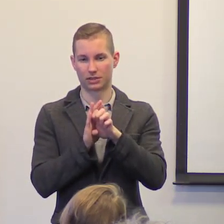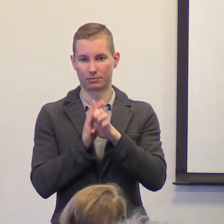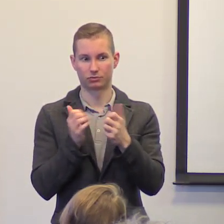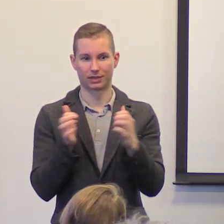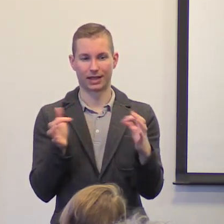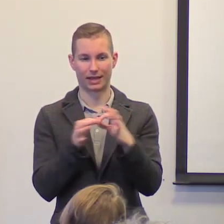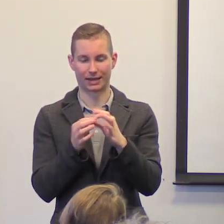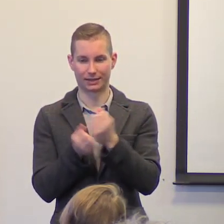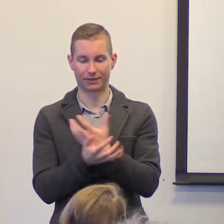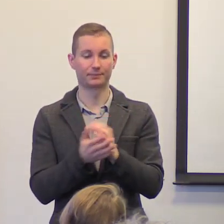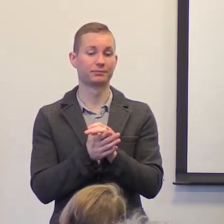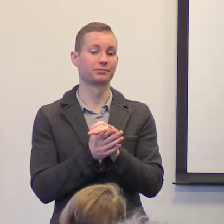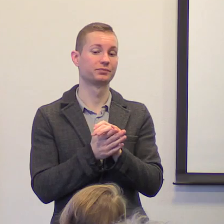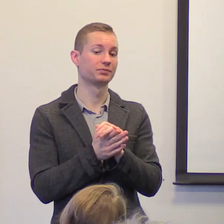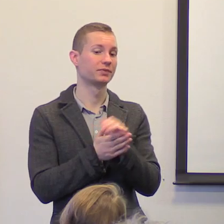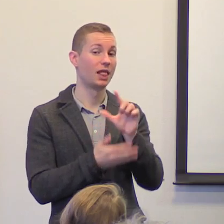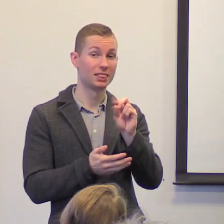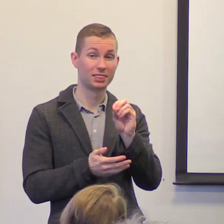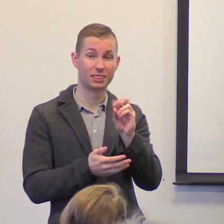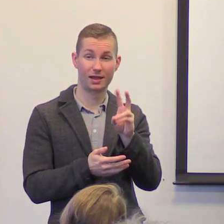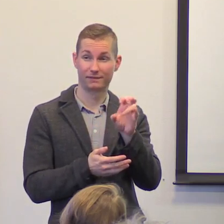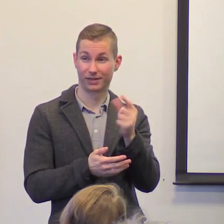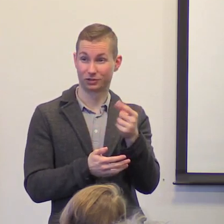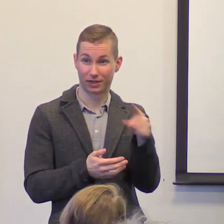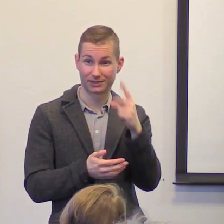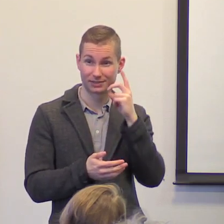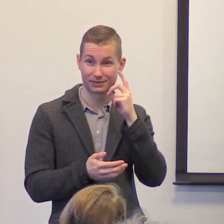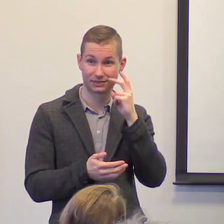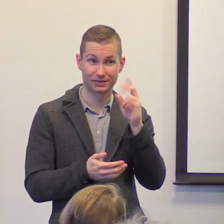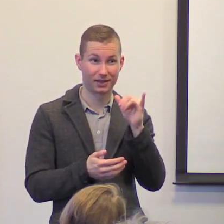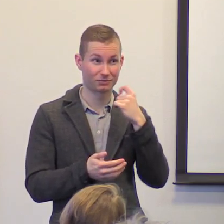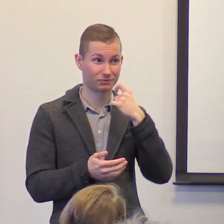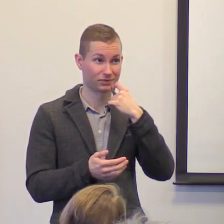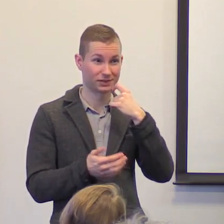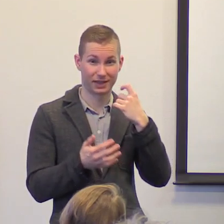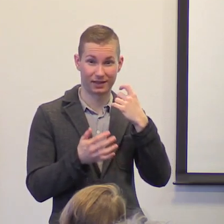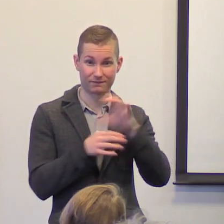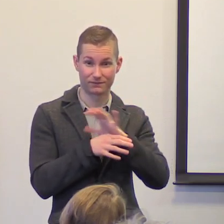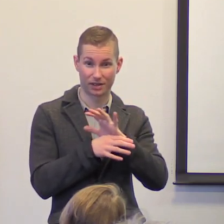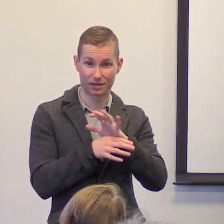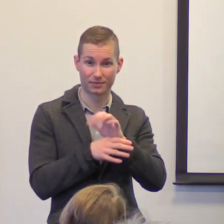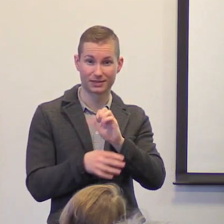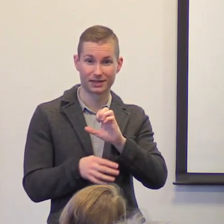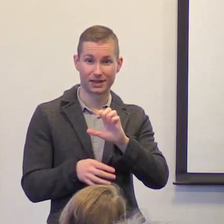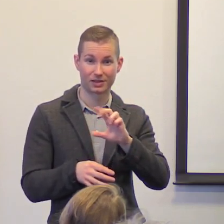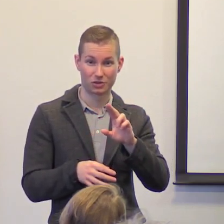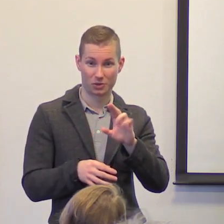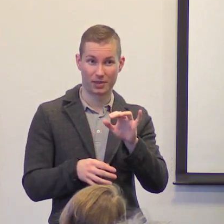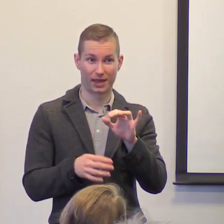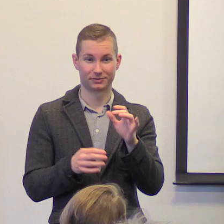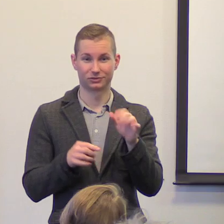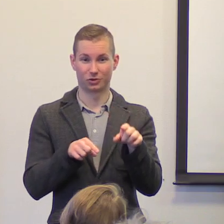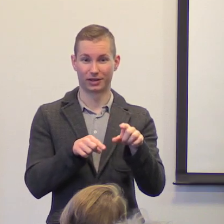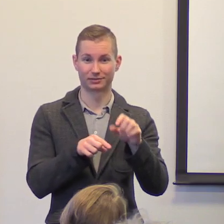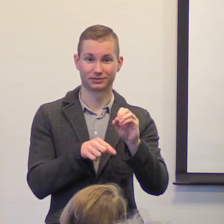Mildred and Richard Loving. Anyone see the recent film, which is great, with Ruth Negga with her ACLU button at the Oscars, which was great?